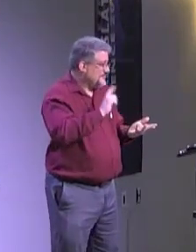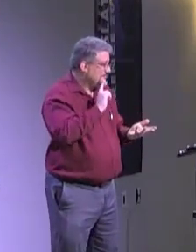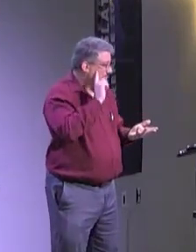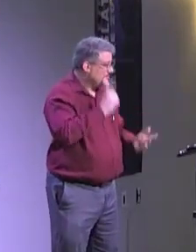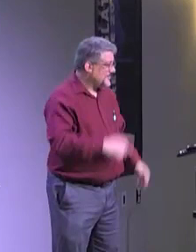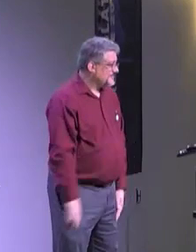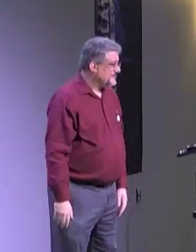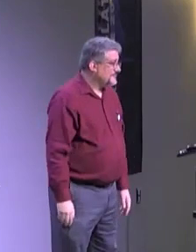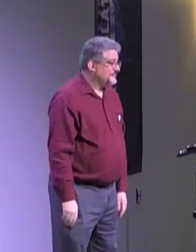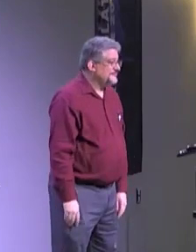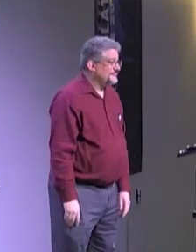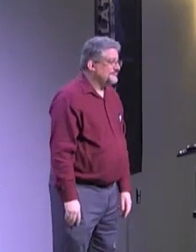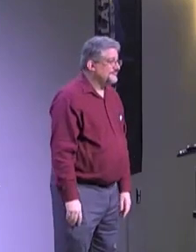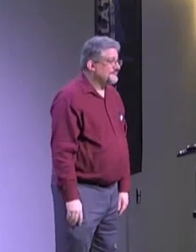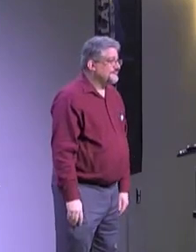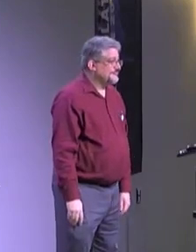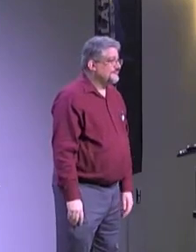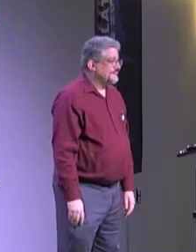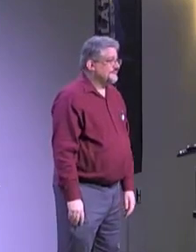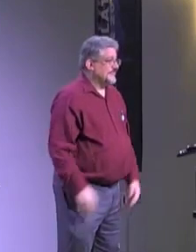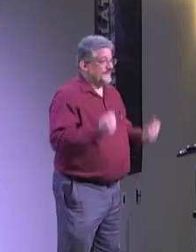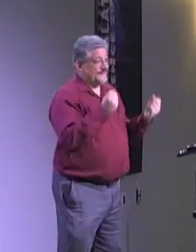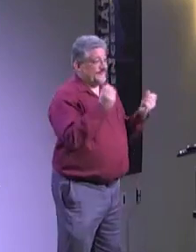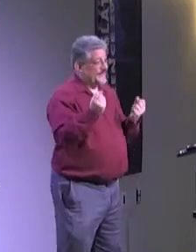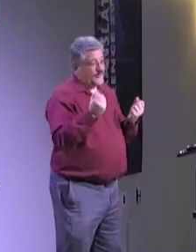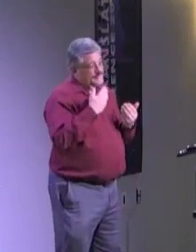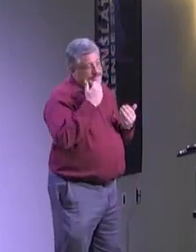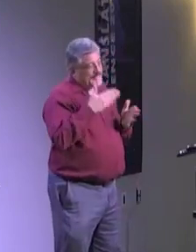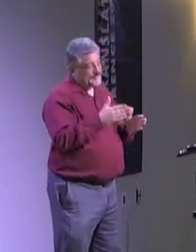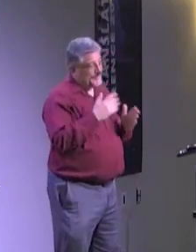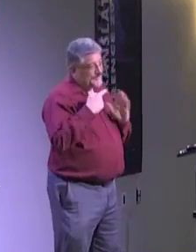But yes, you're right. There really do need to be more visual resources that are designed for the Deaf.